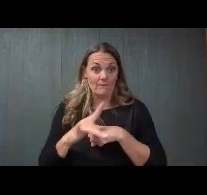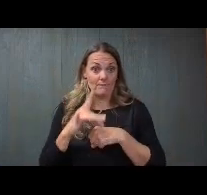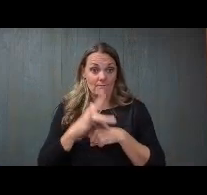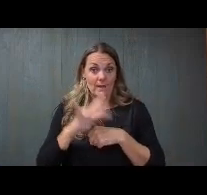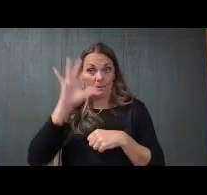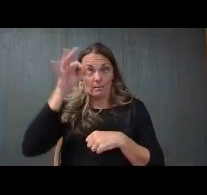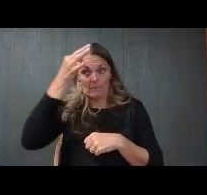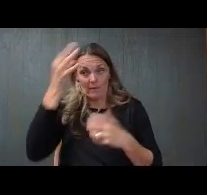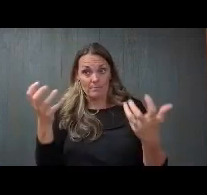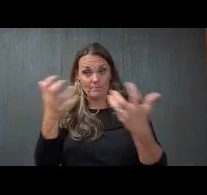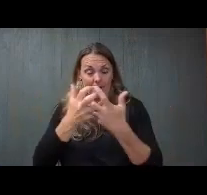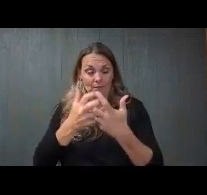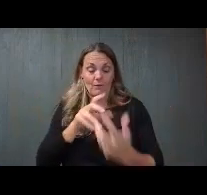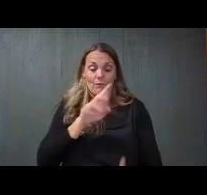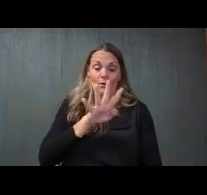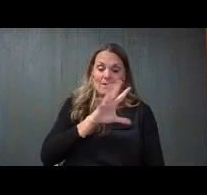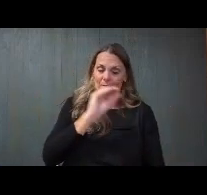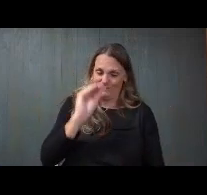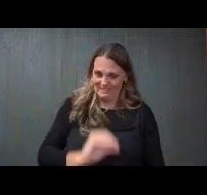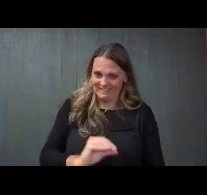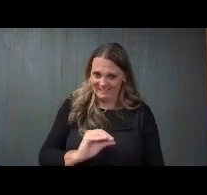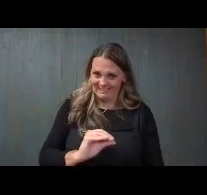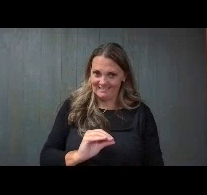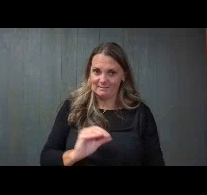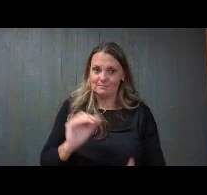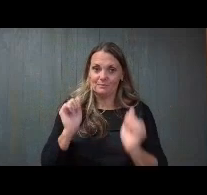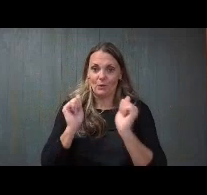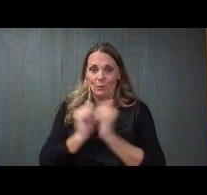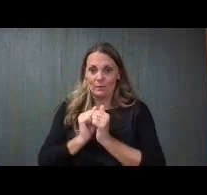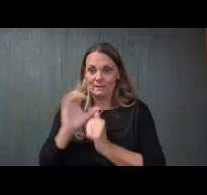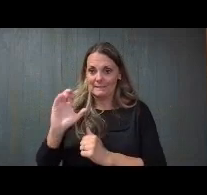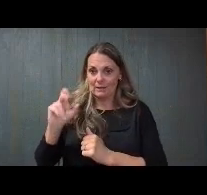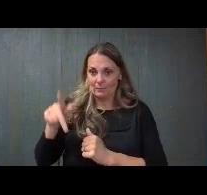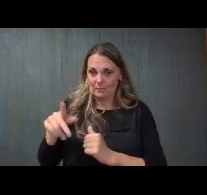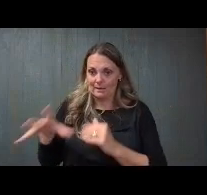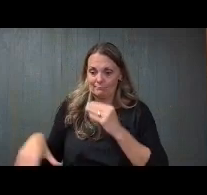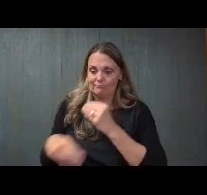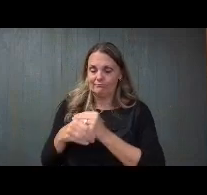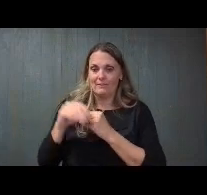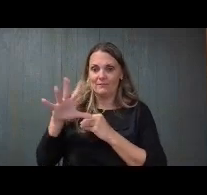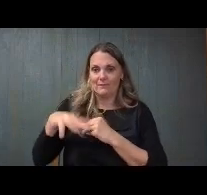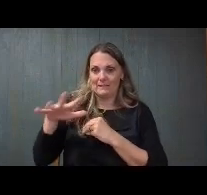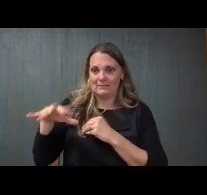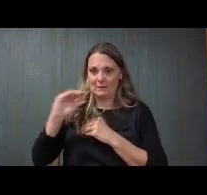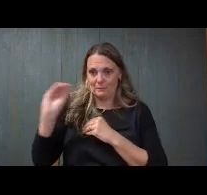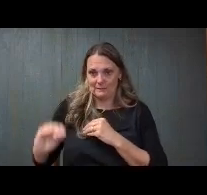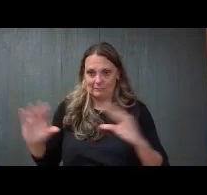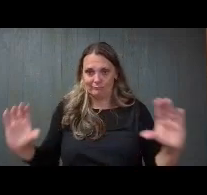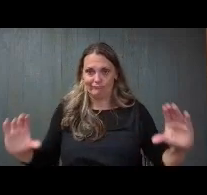funds is 45%, with the CRP picking up 55% of the costs